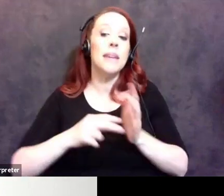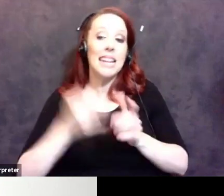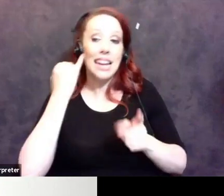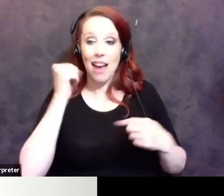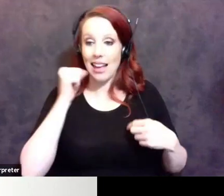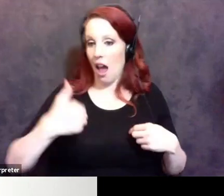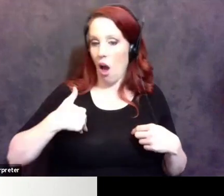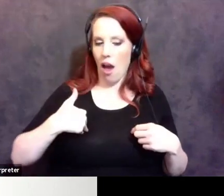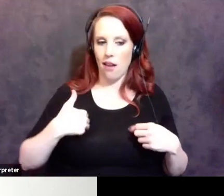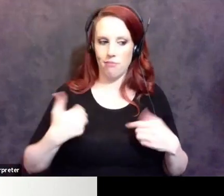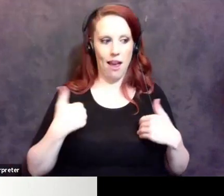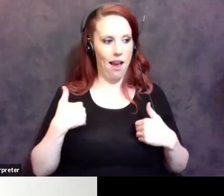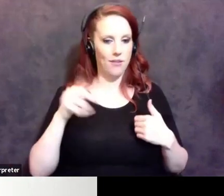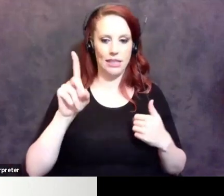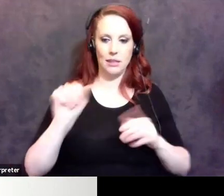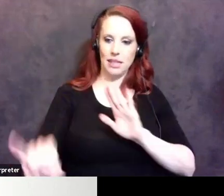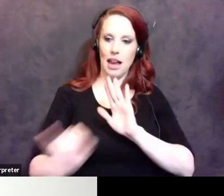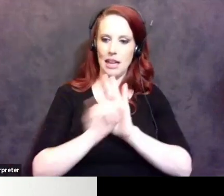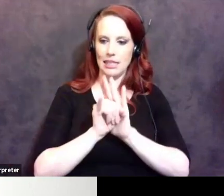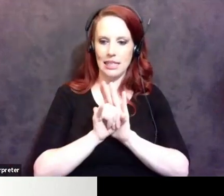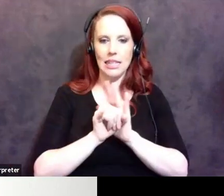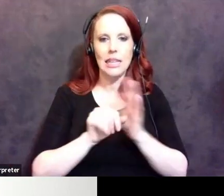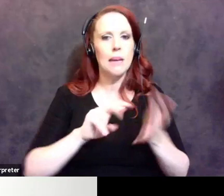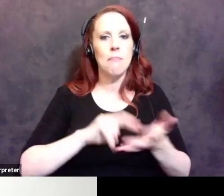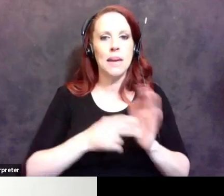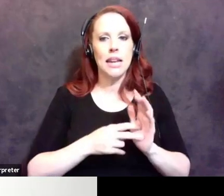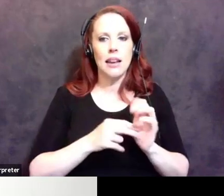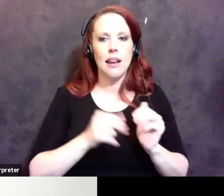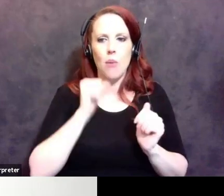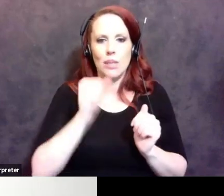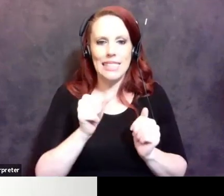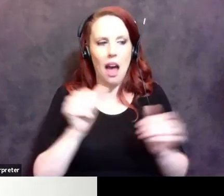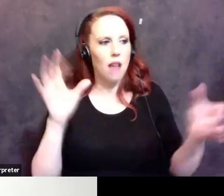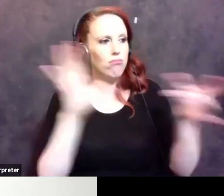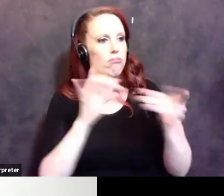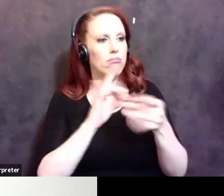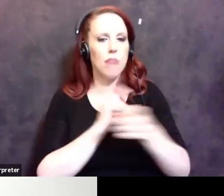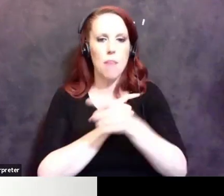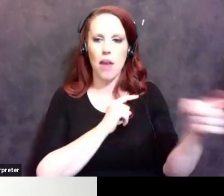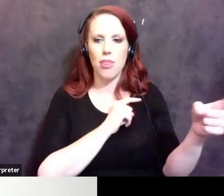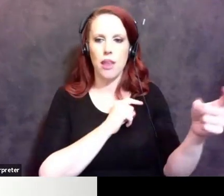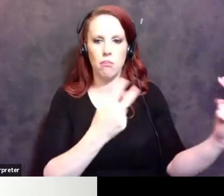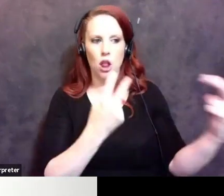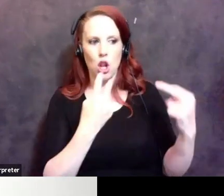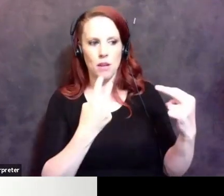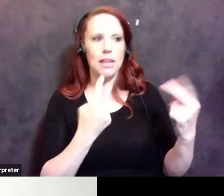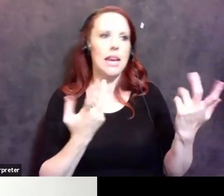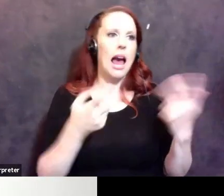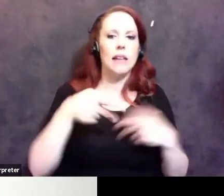not be talking about someone judging me based on my abilities as a person of color or a